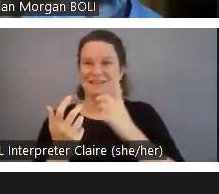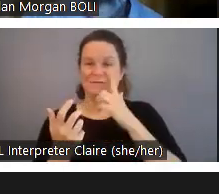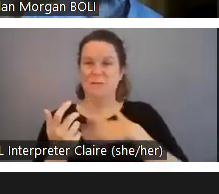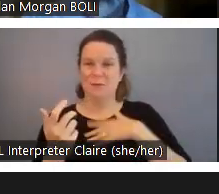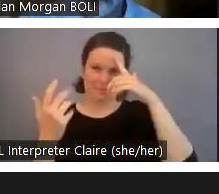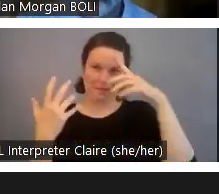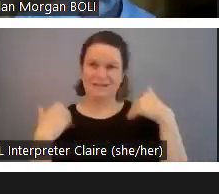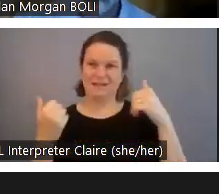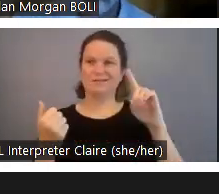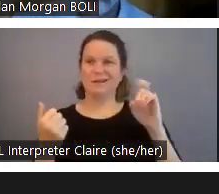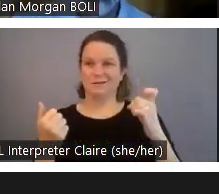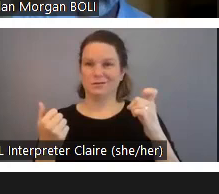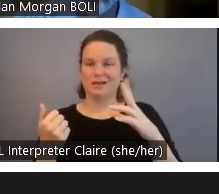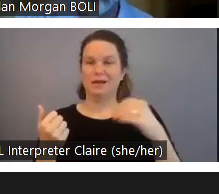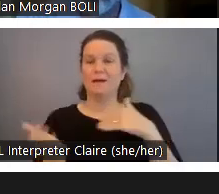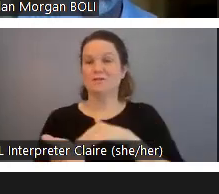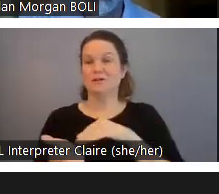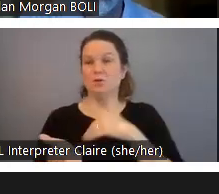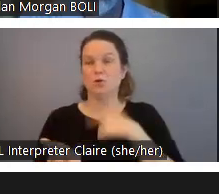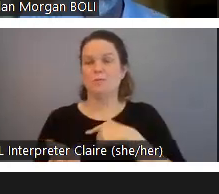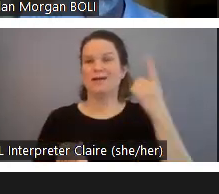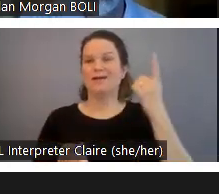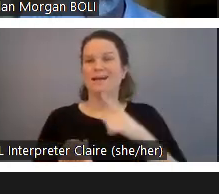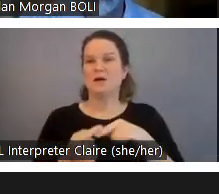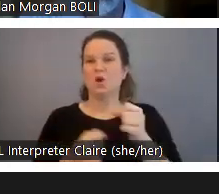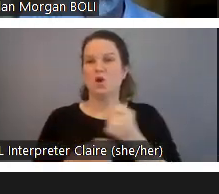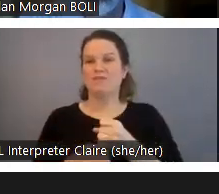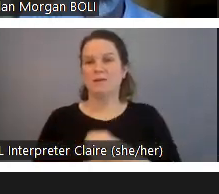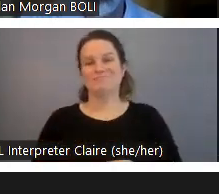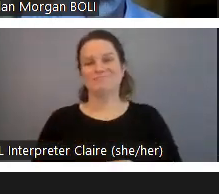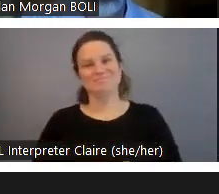diagnosis and my physician told me to cut down on coffee.